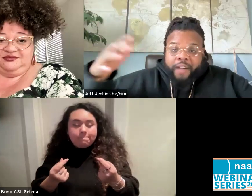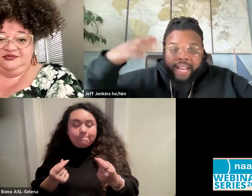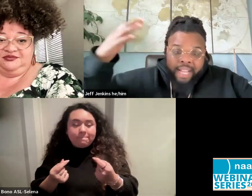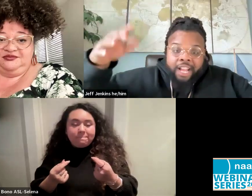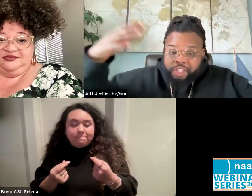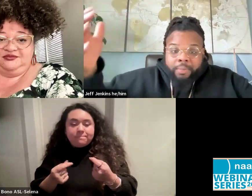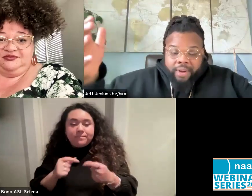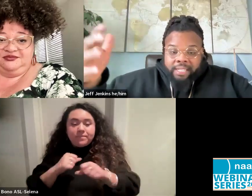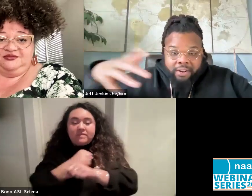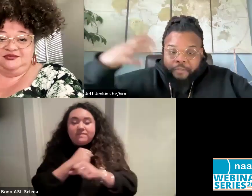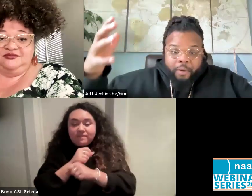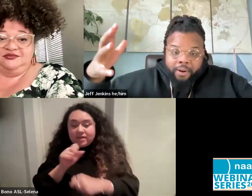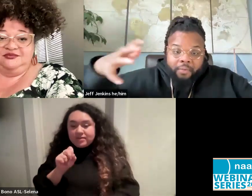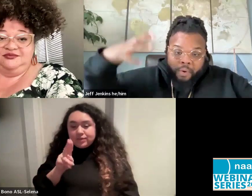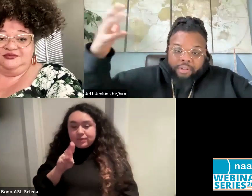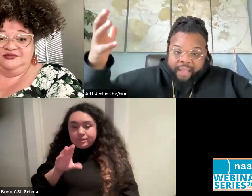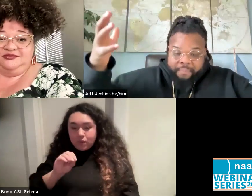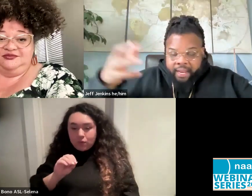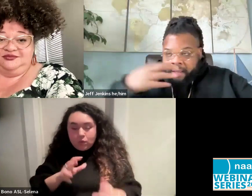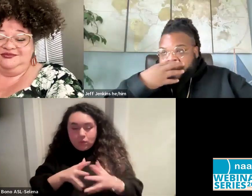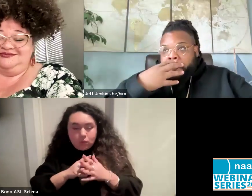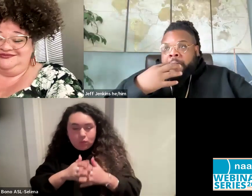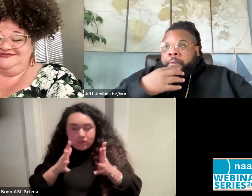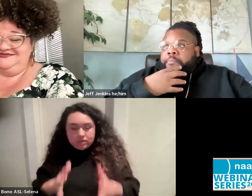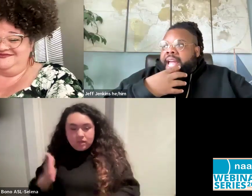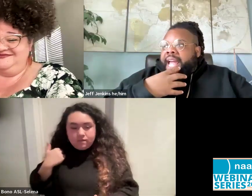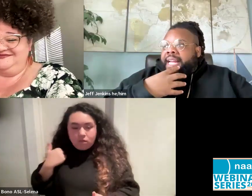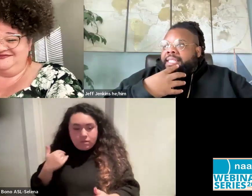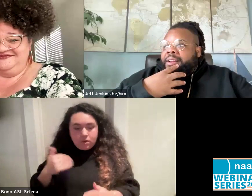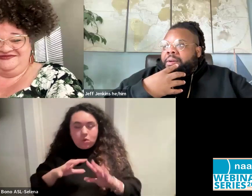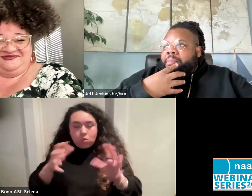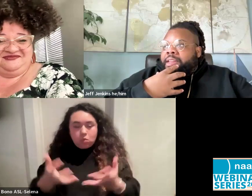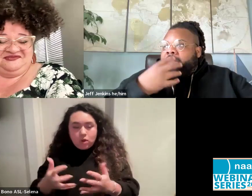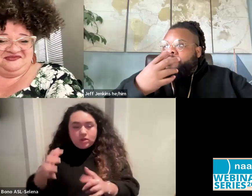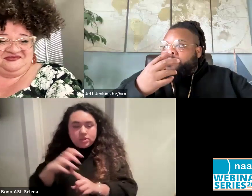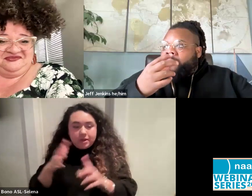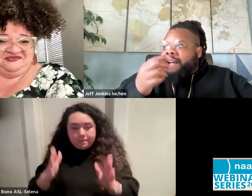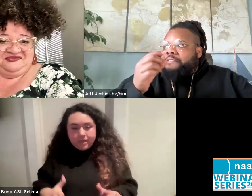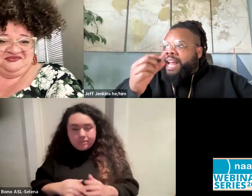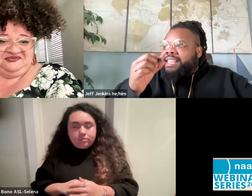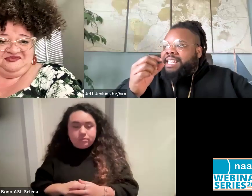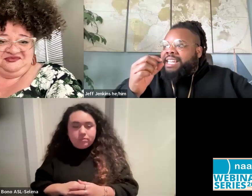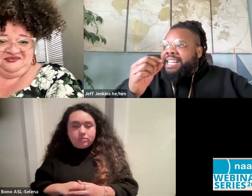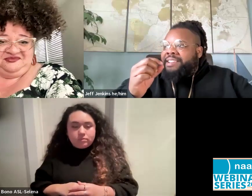by a sumo wrestler, a former world champion. And but you know what? I felt like the